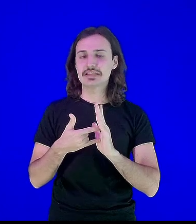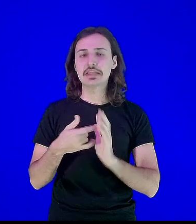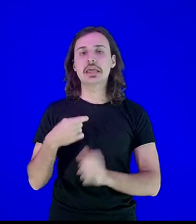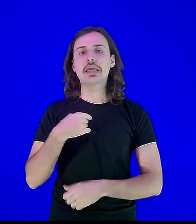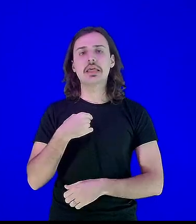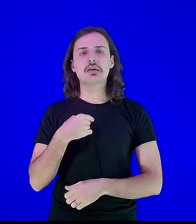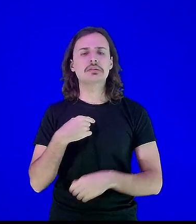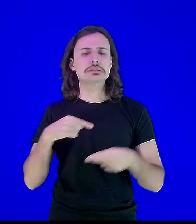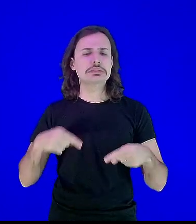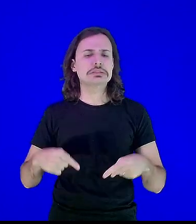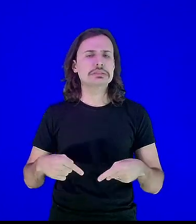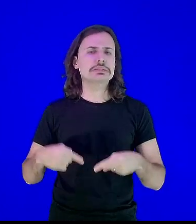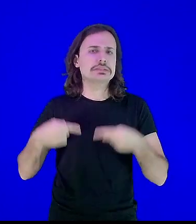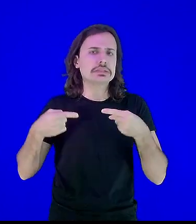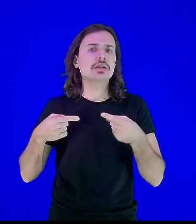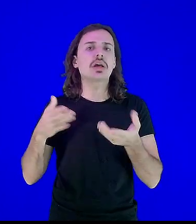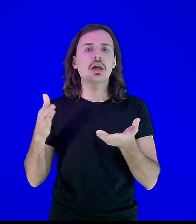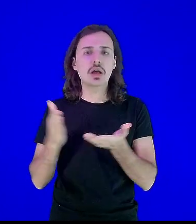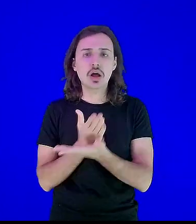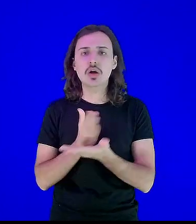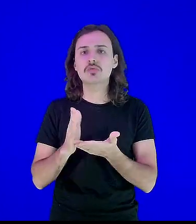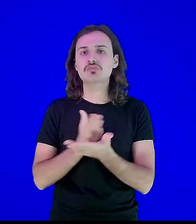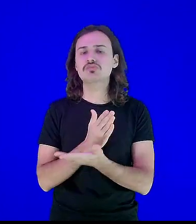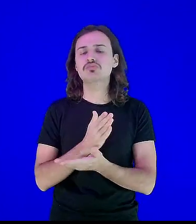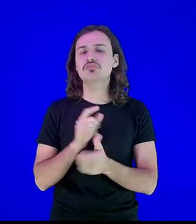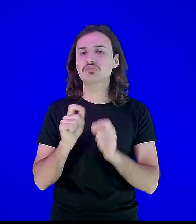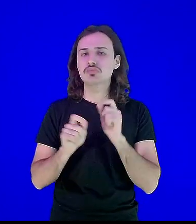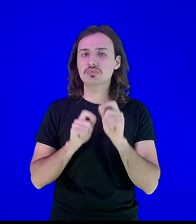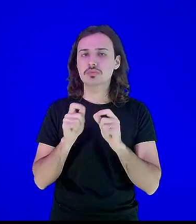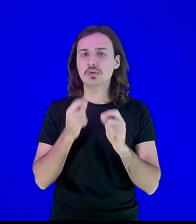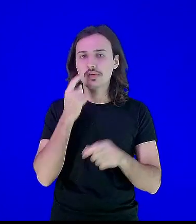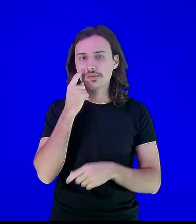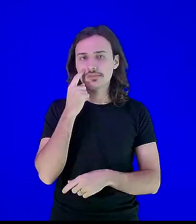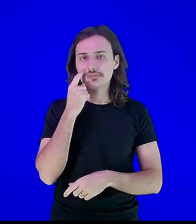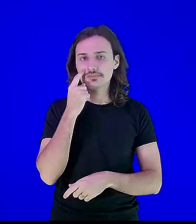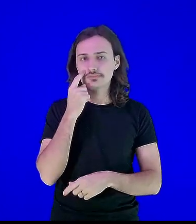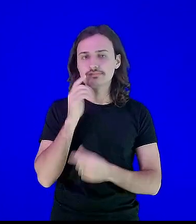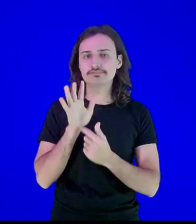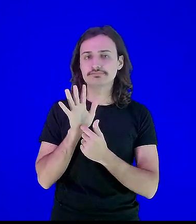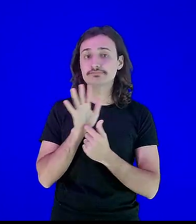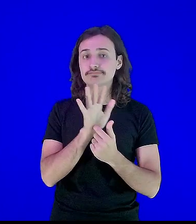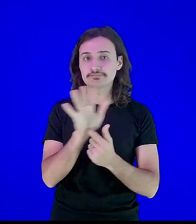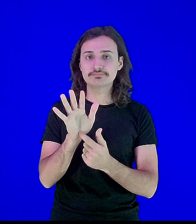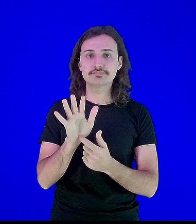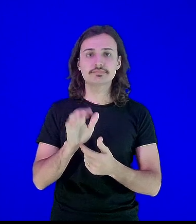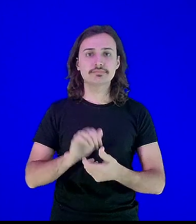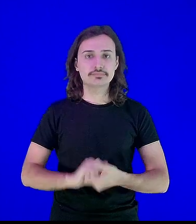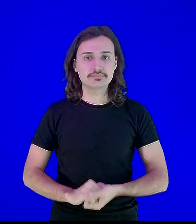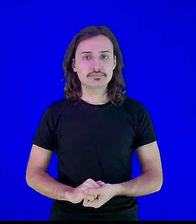but, first of all, let me share with you the stack of LetraSinal